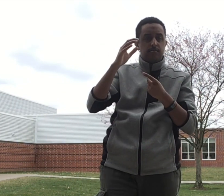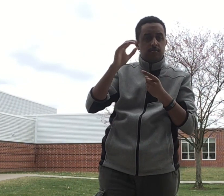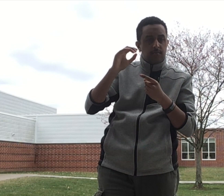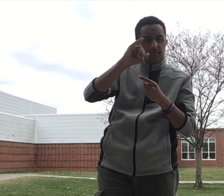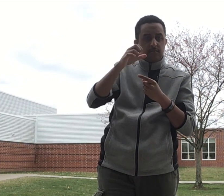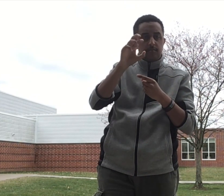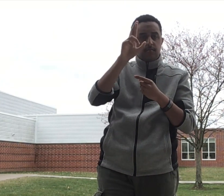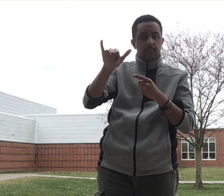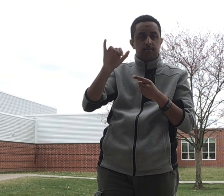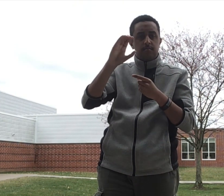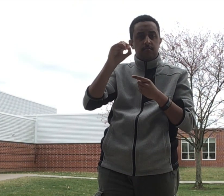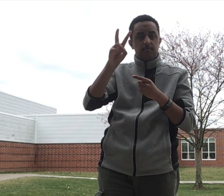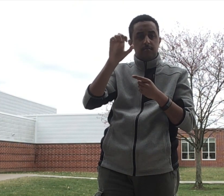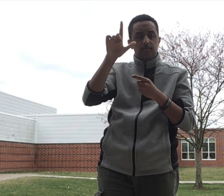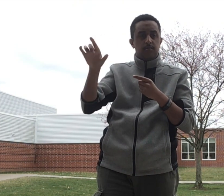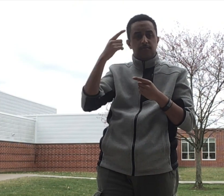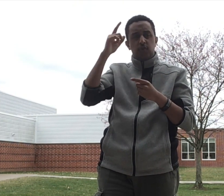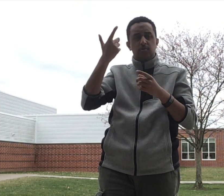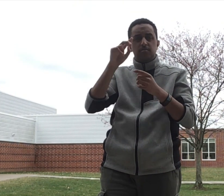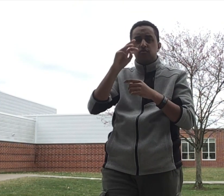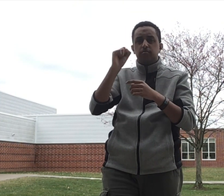So those were the bad things that happened, but the good news